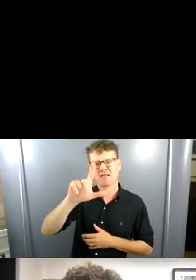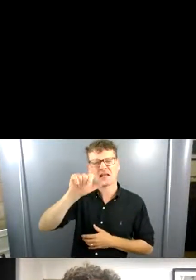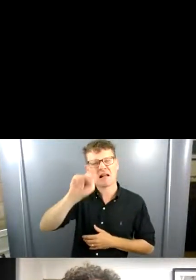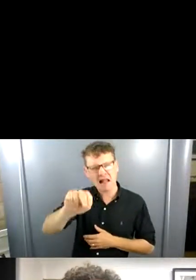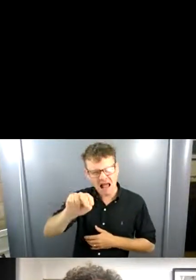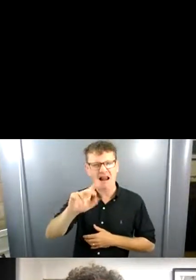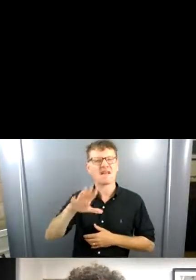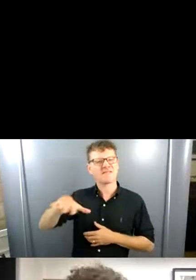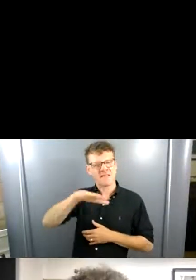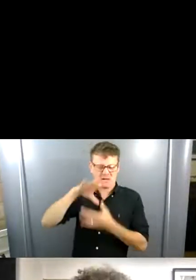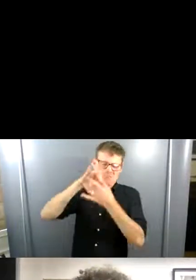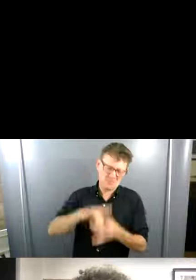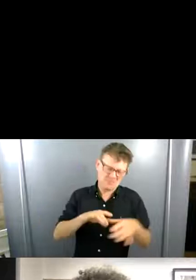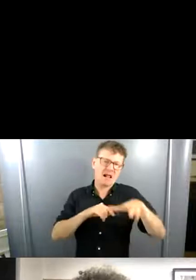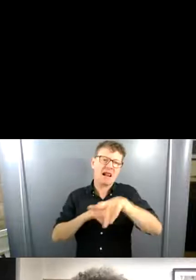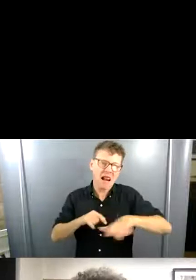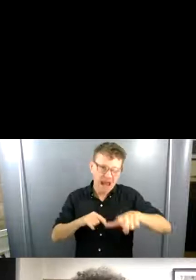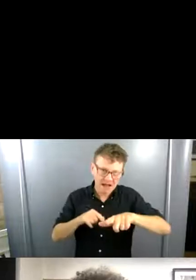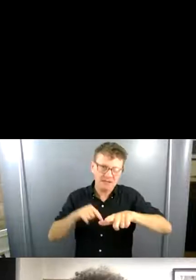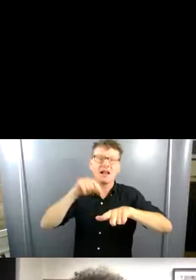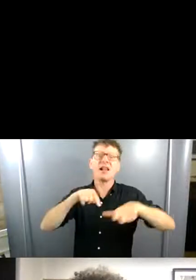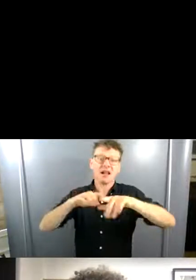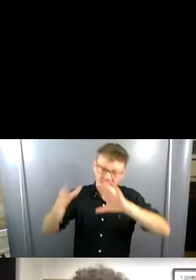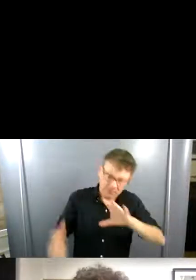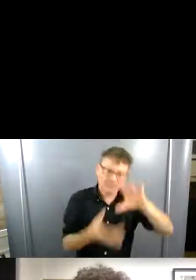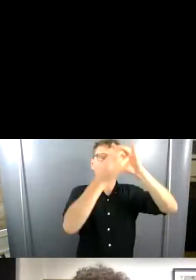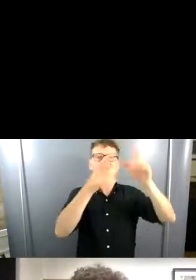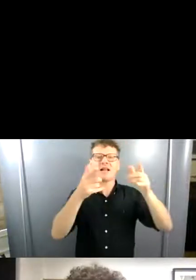the language marked on the map so it doesn't indicate particularly where people live